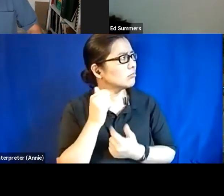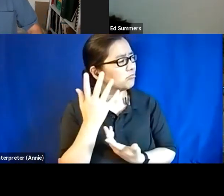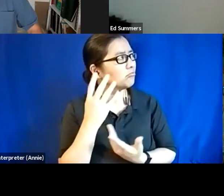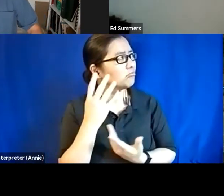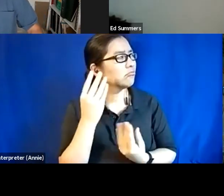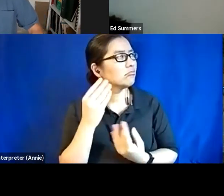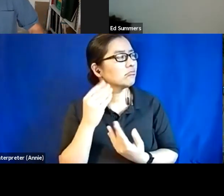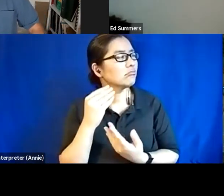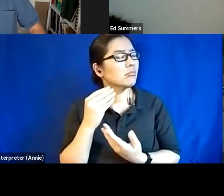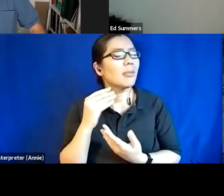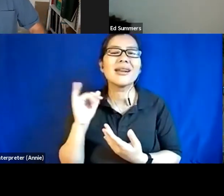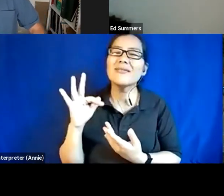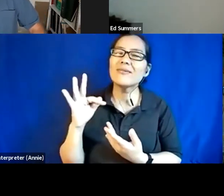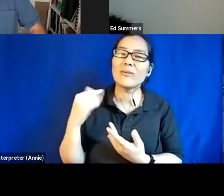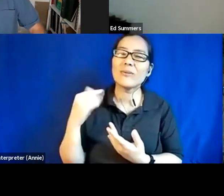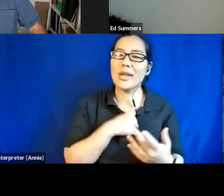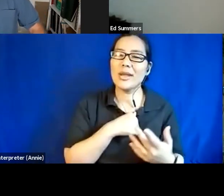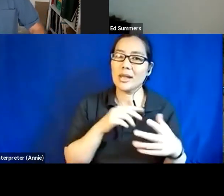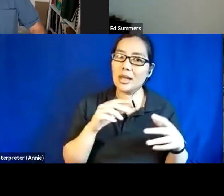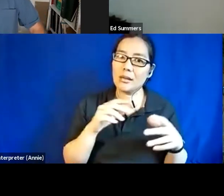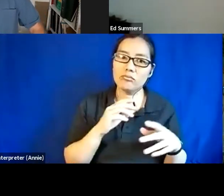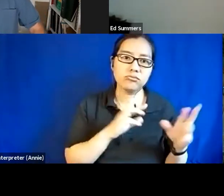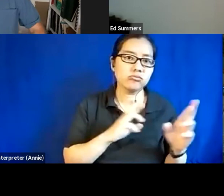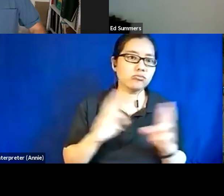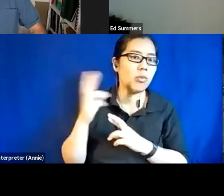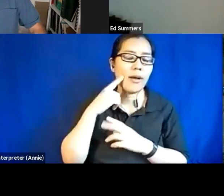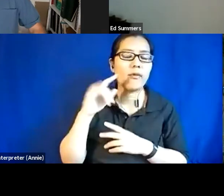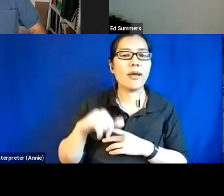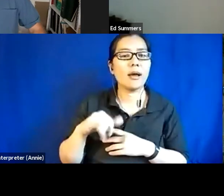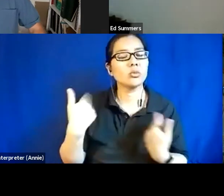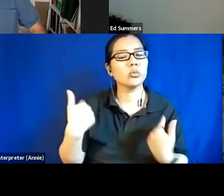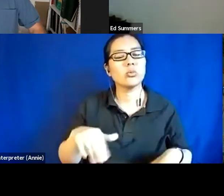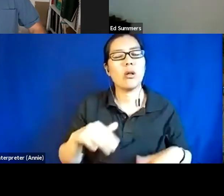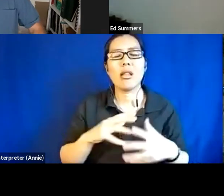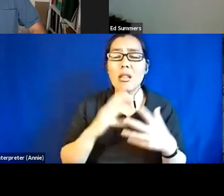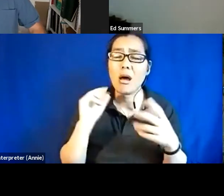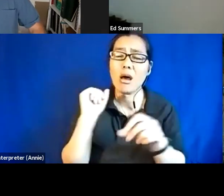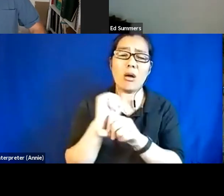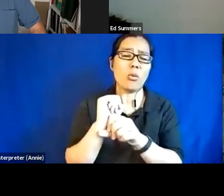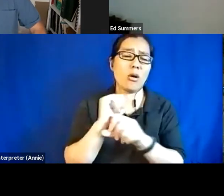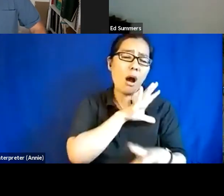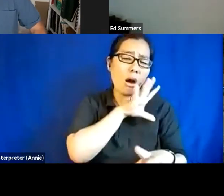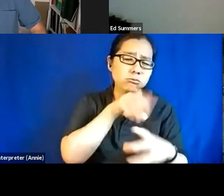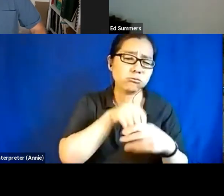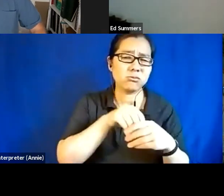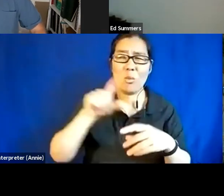gear up for that it's a tremendous amount of work, obviously. There's a hundred plus years of comics that